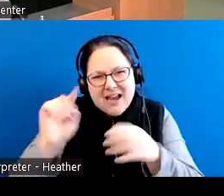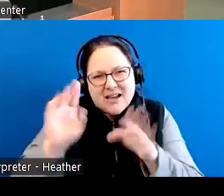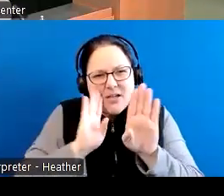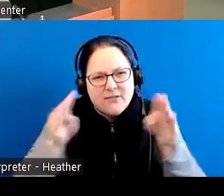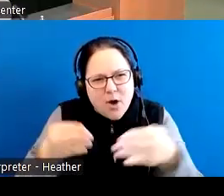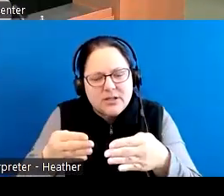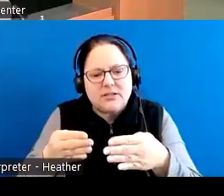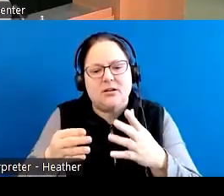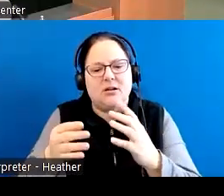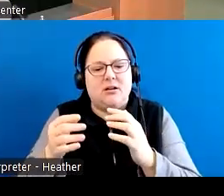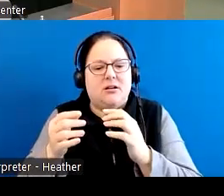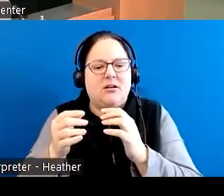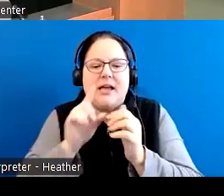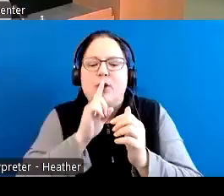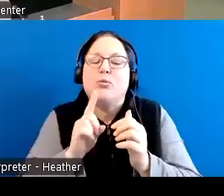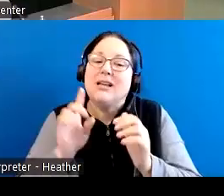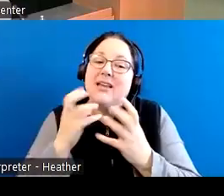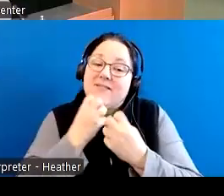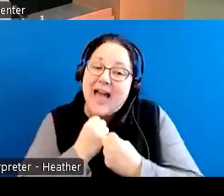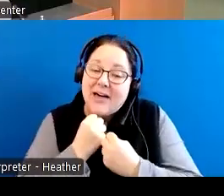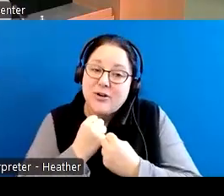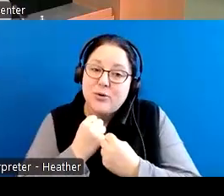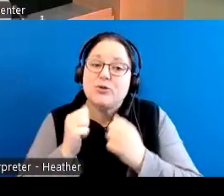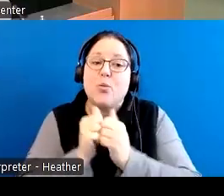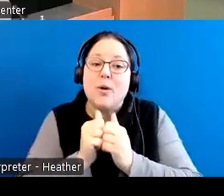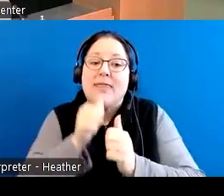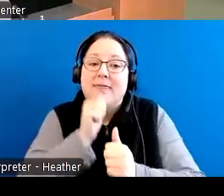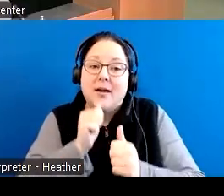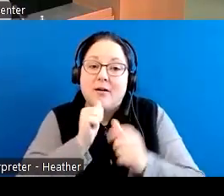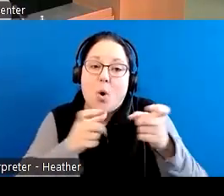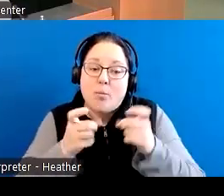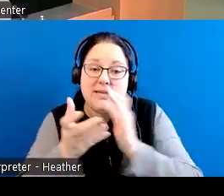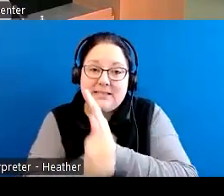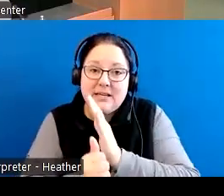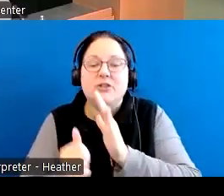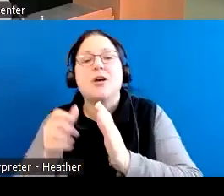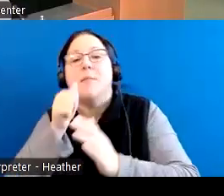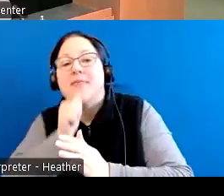all talk about with our patients to those values that are important to that child and that family.